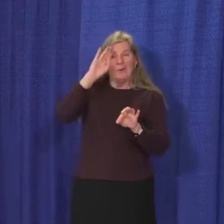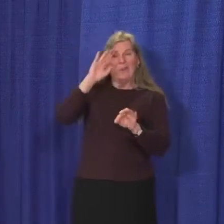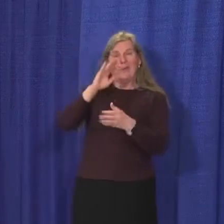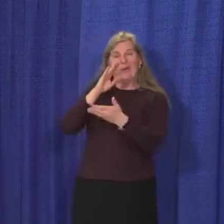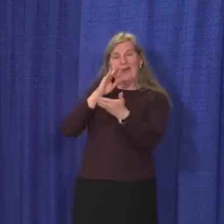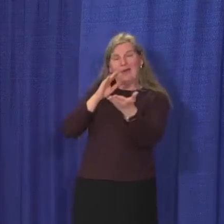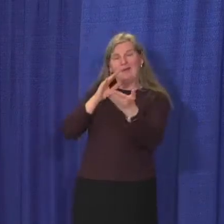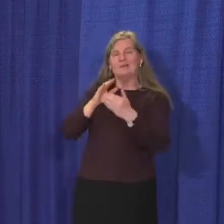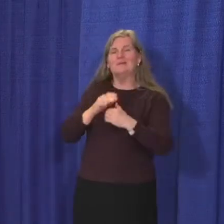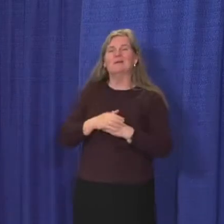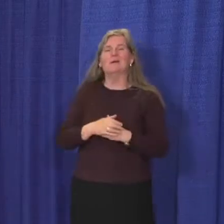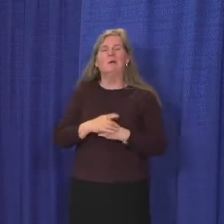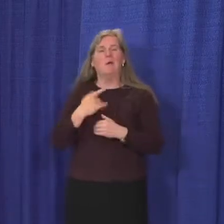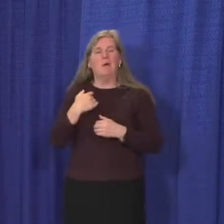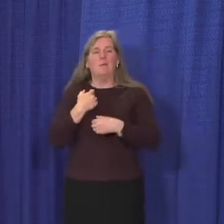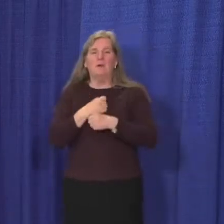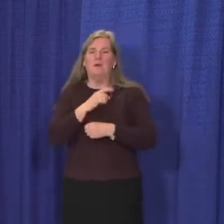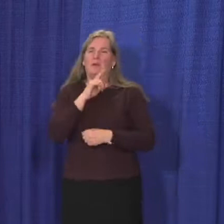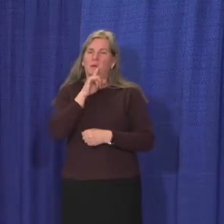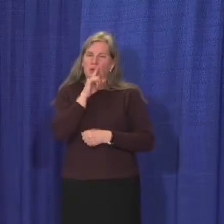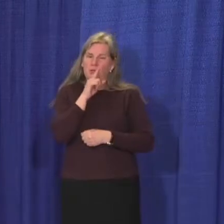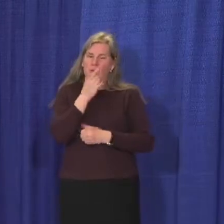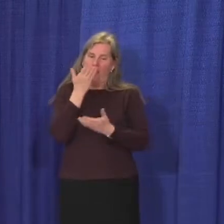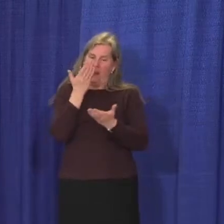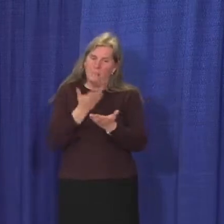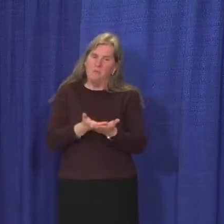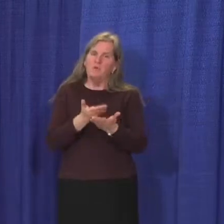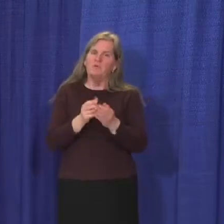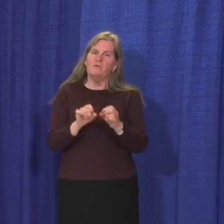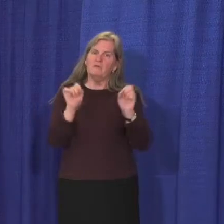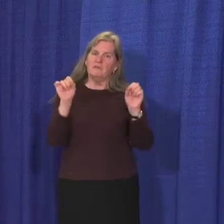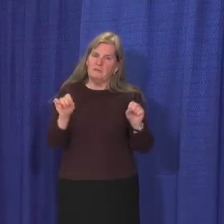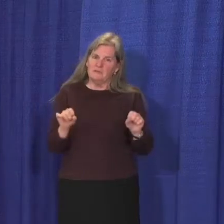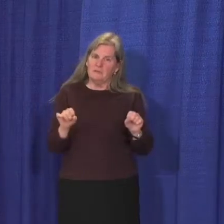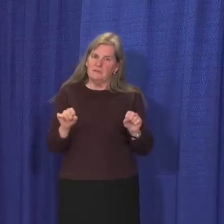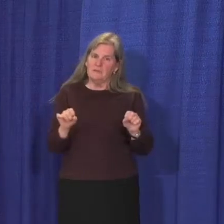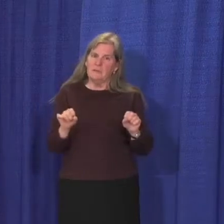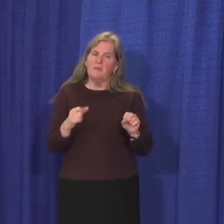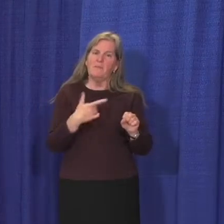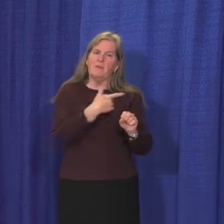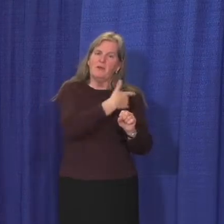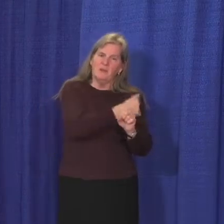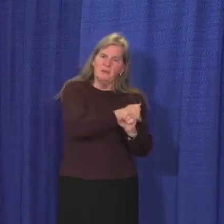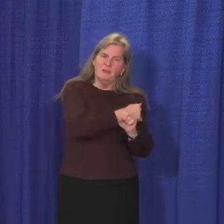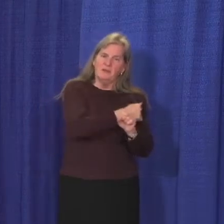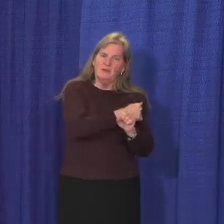The most important thing is to understand we are going to ensure that this is done in the